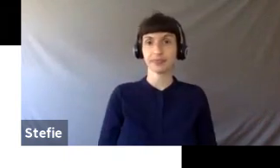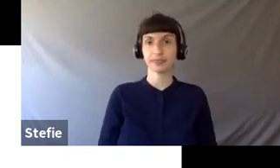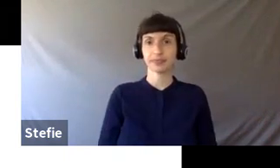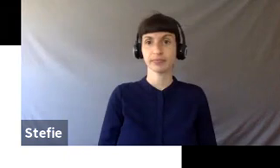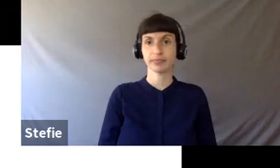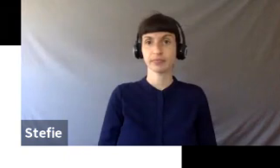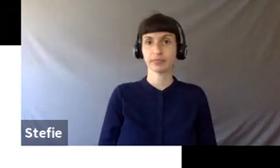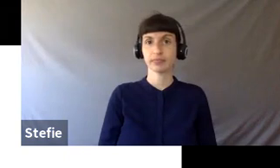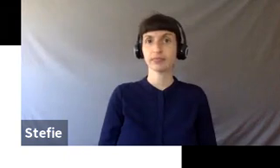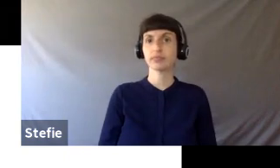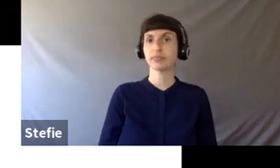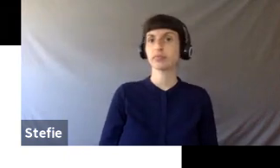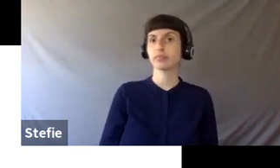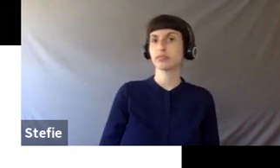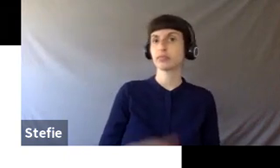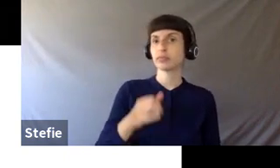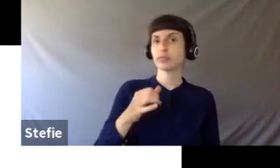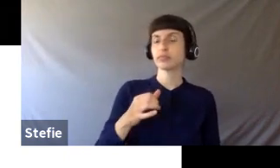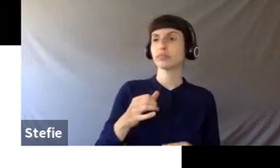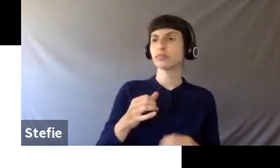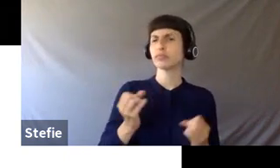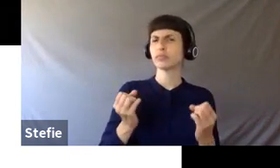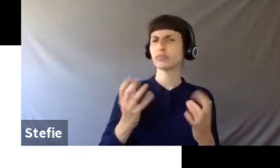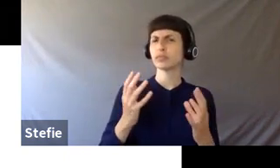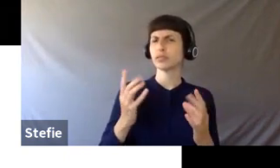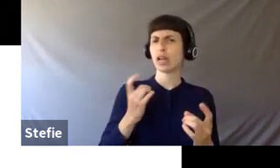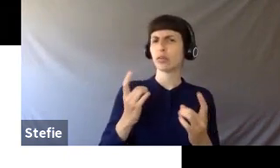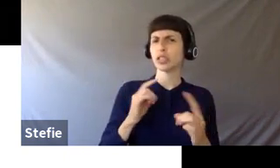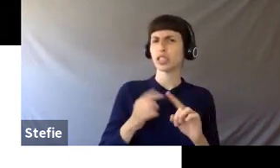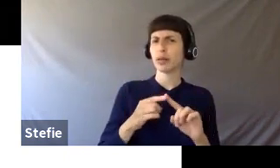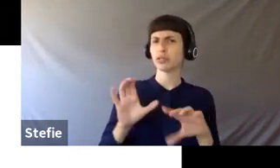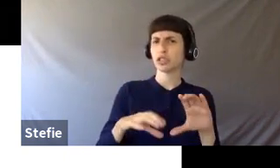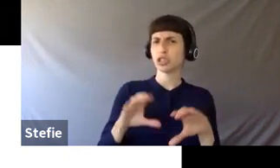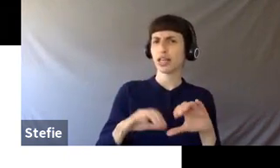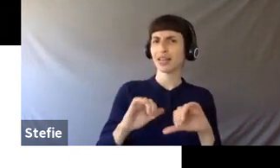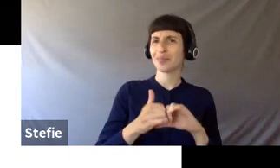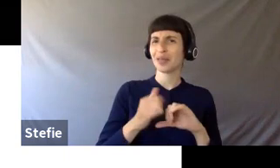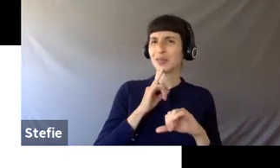I'm done two minutes early, let's take one more question if it is available.